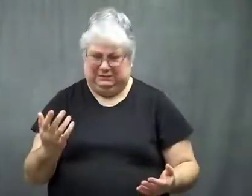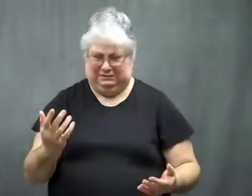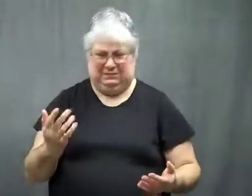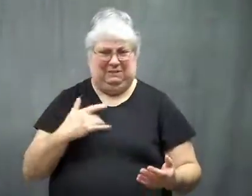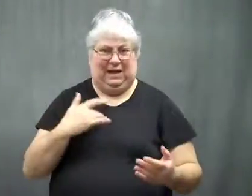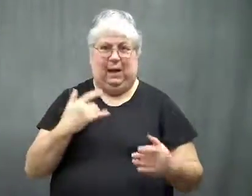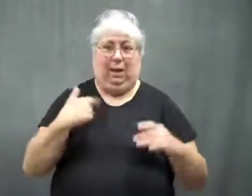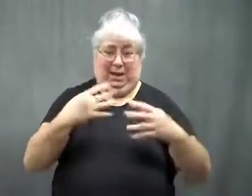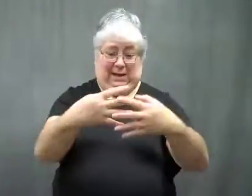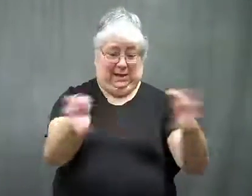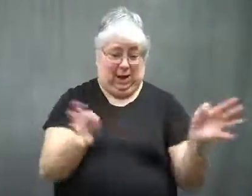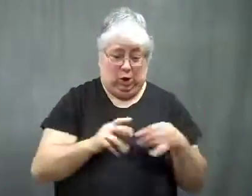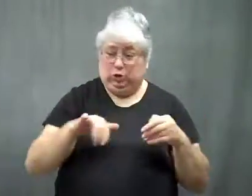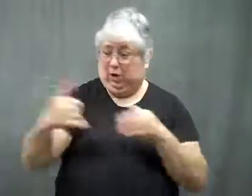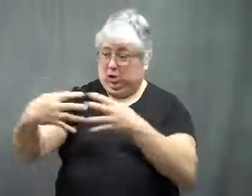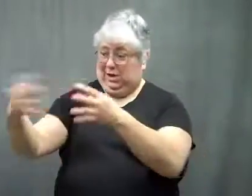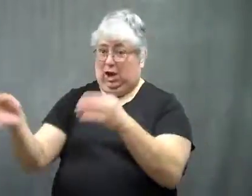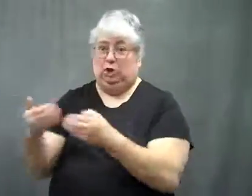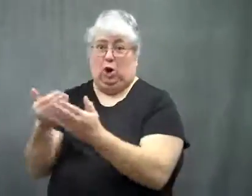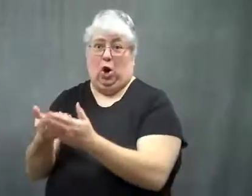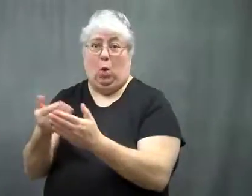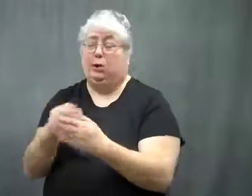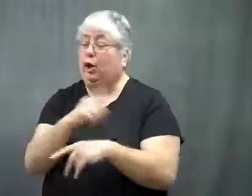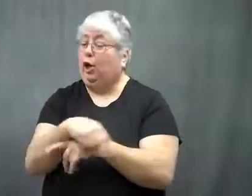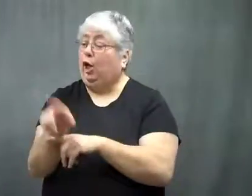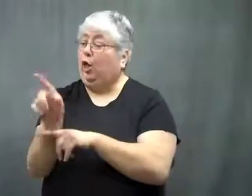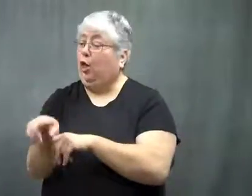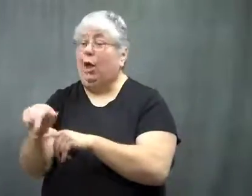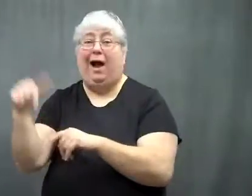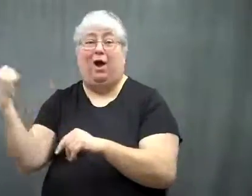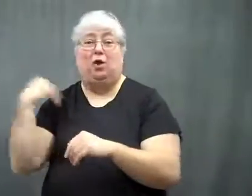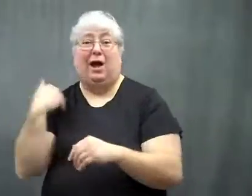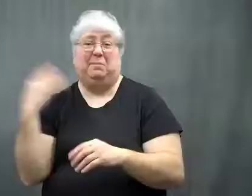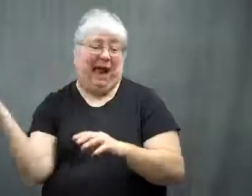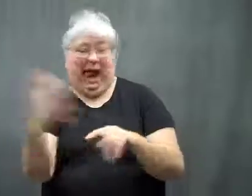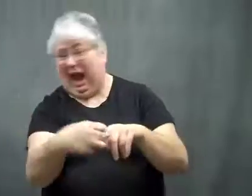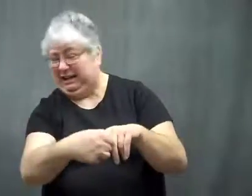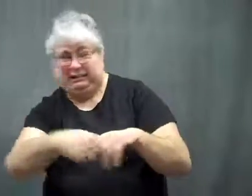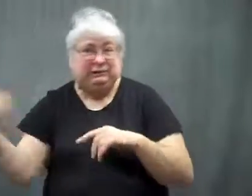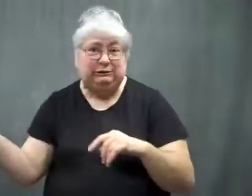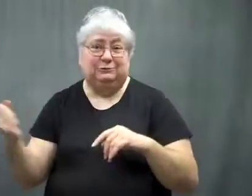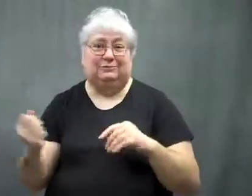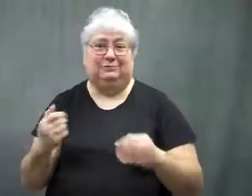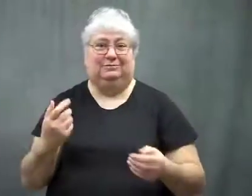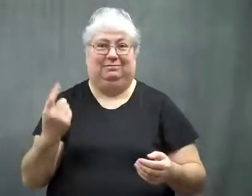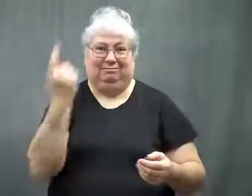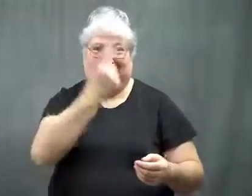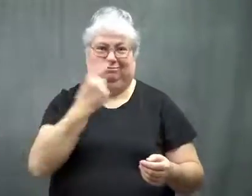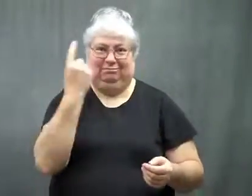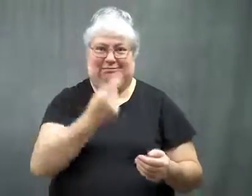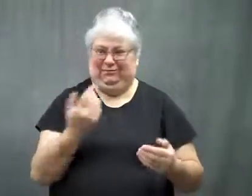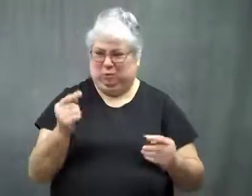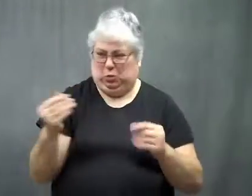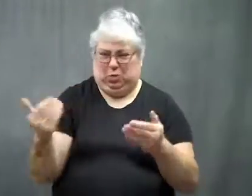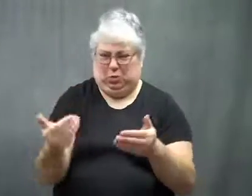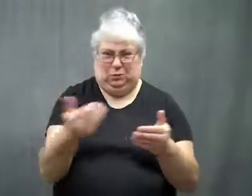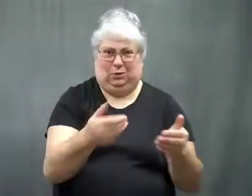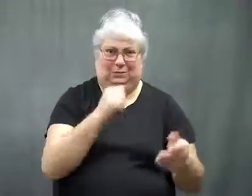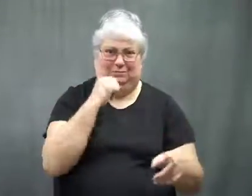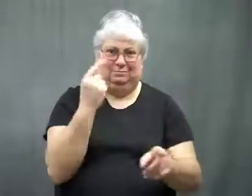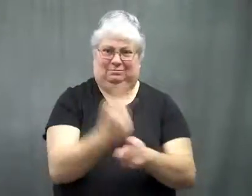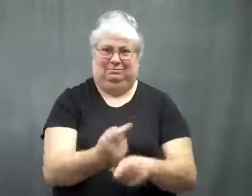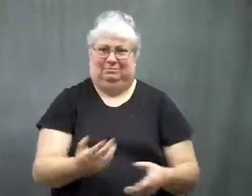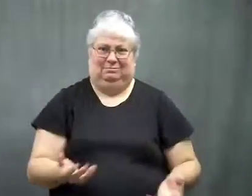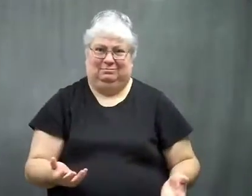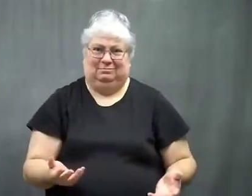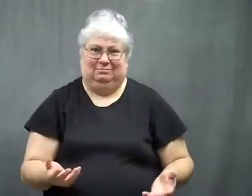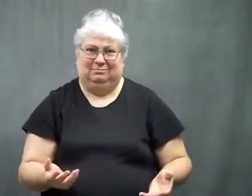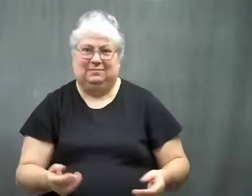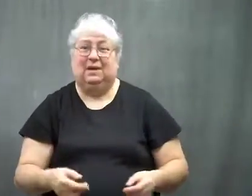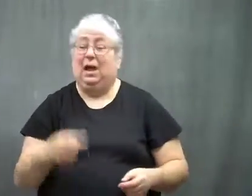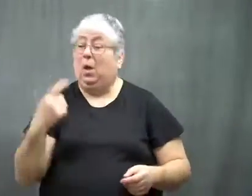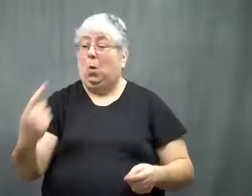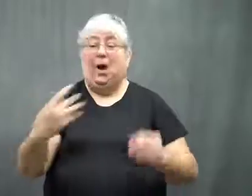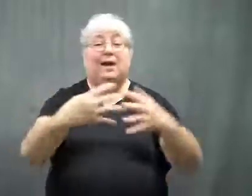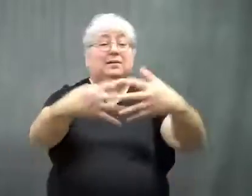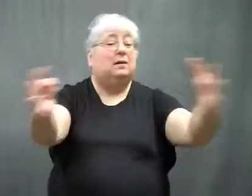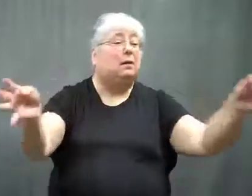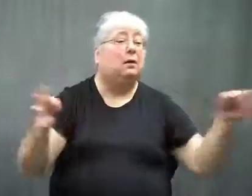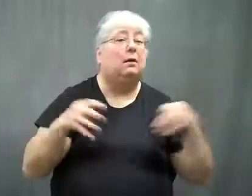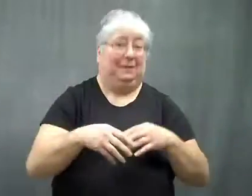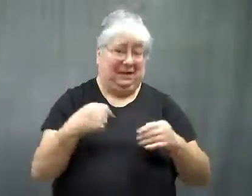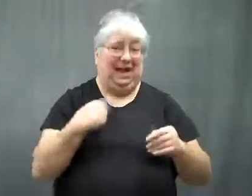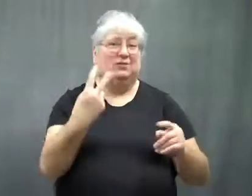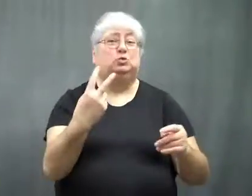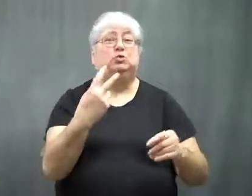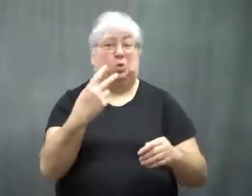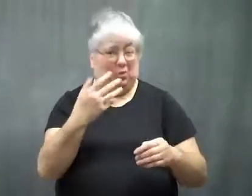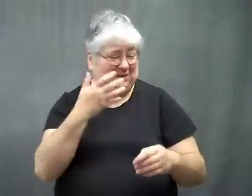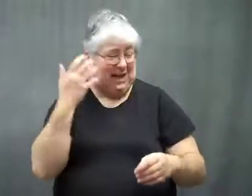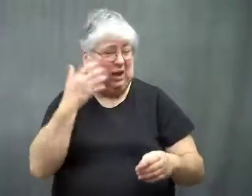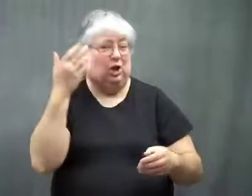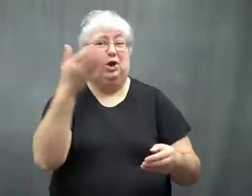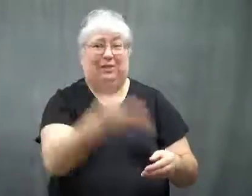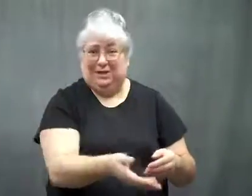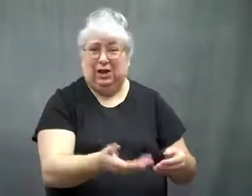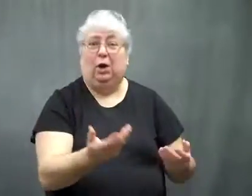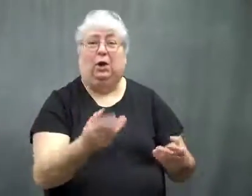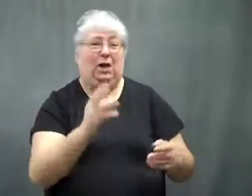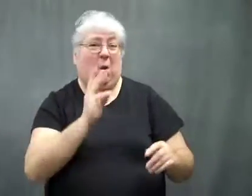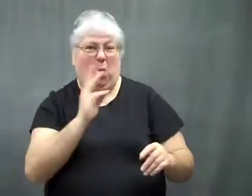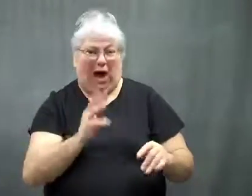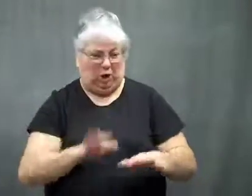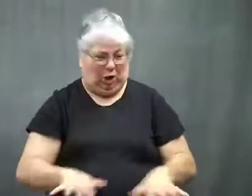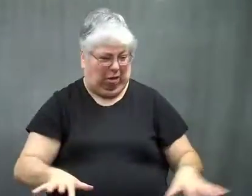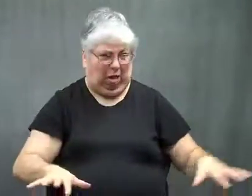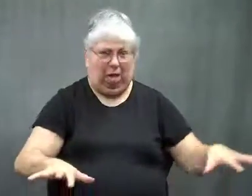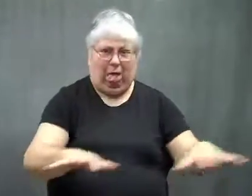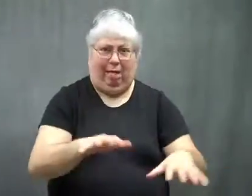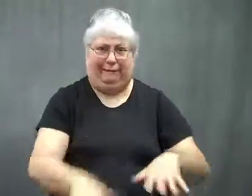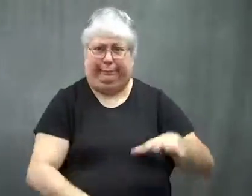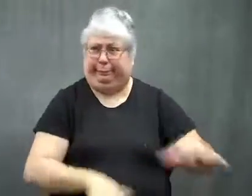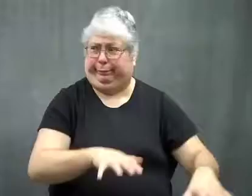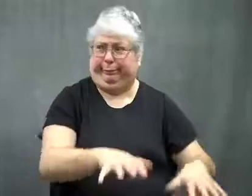He thought the cages were so close together that another animal had grabbed it and ripped it off.